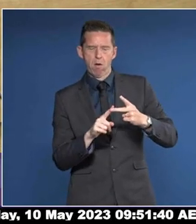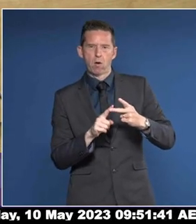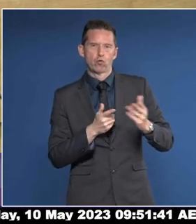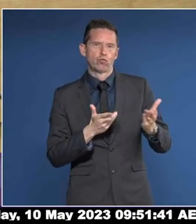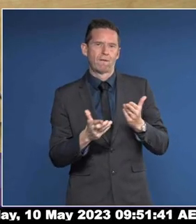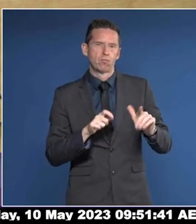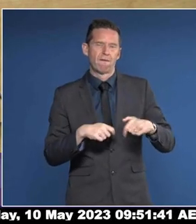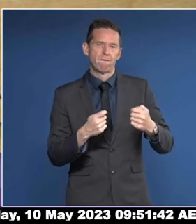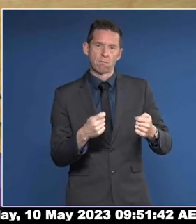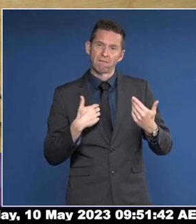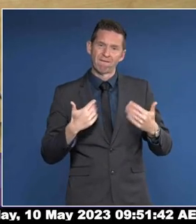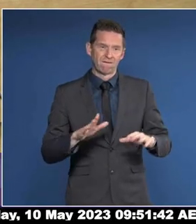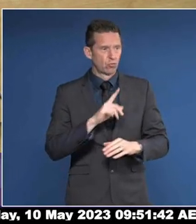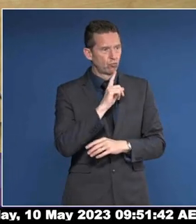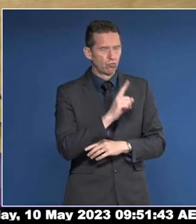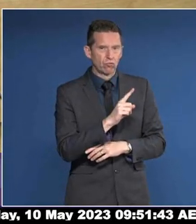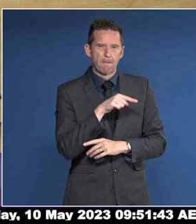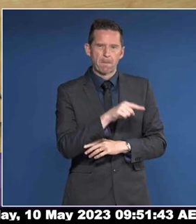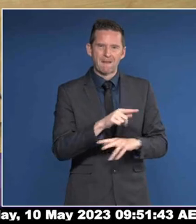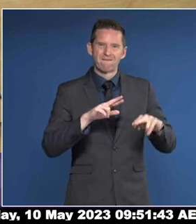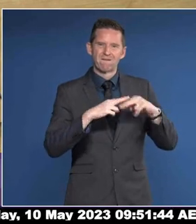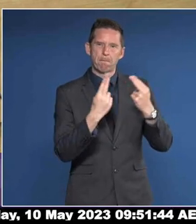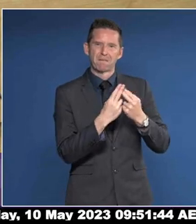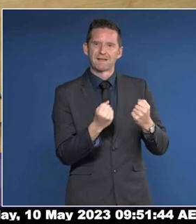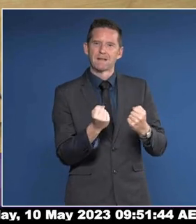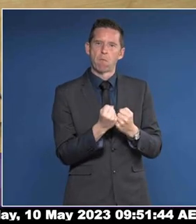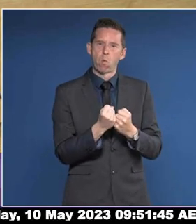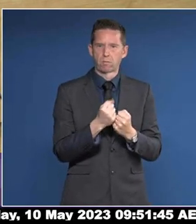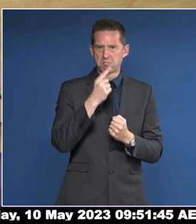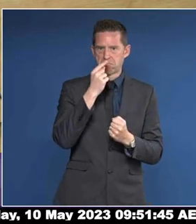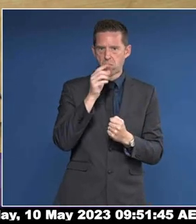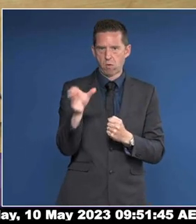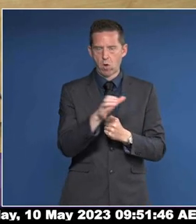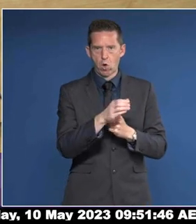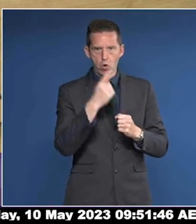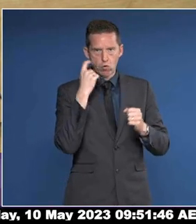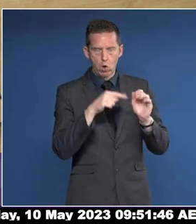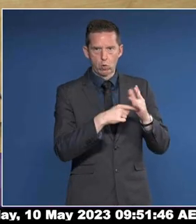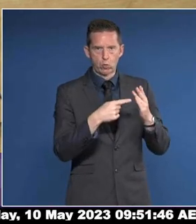earlier is a family support option to try and divert from the tertiary child protection